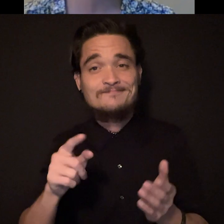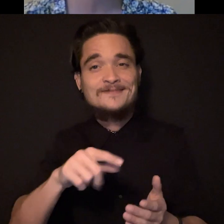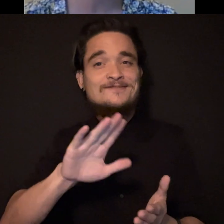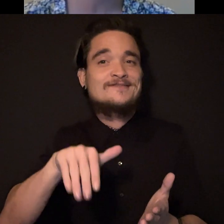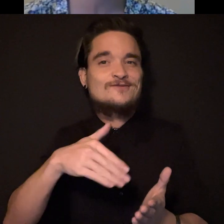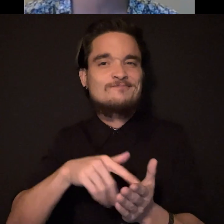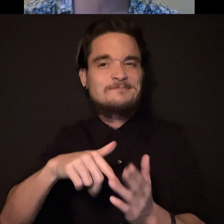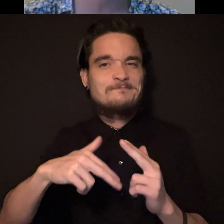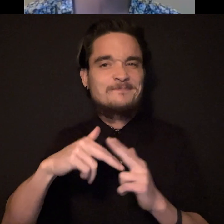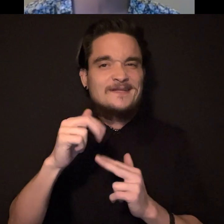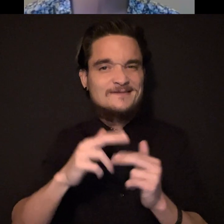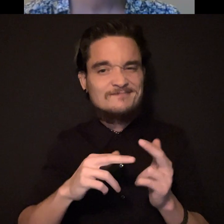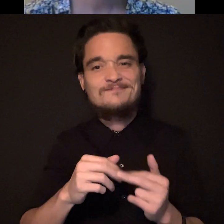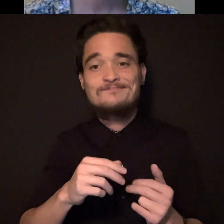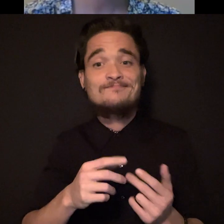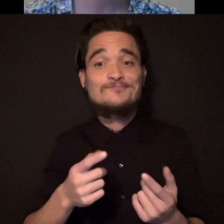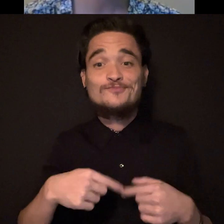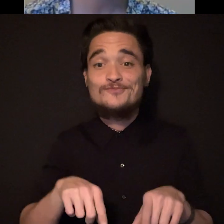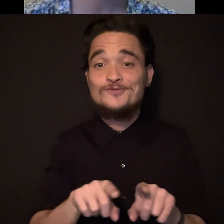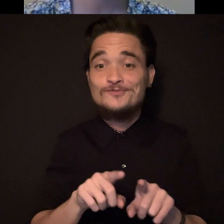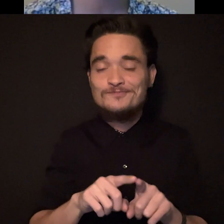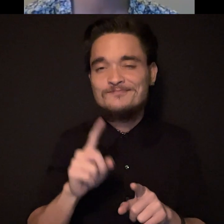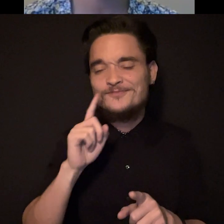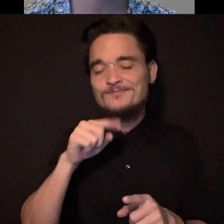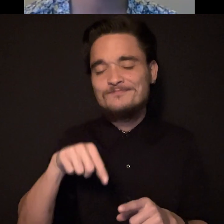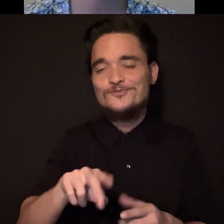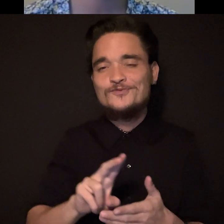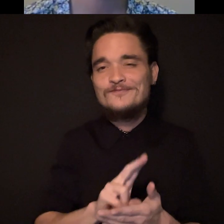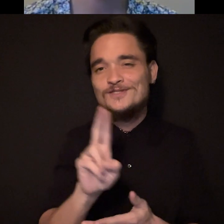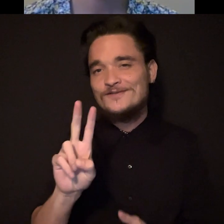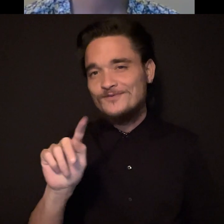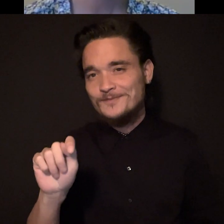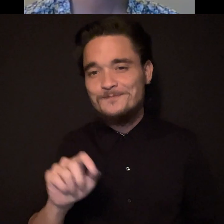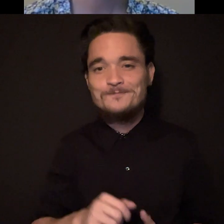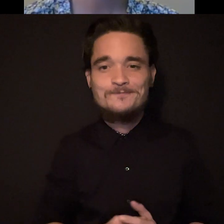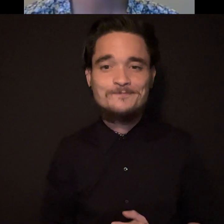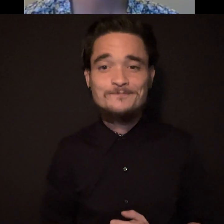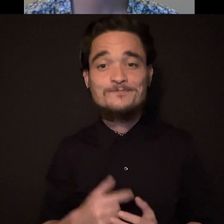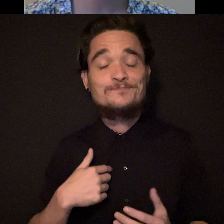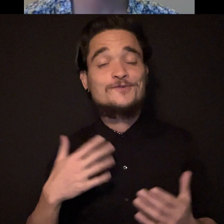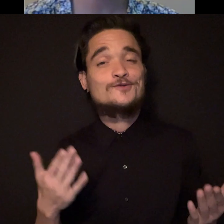and the Center on Disability and Community Inclusion at the University of Vermont. I'm here today to tell you a little bit